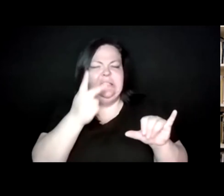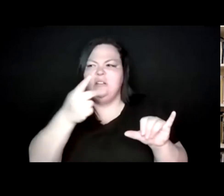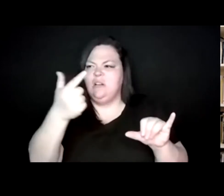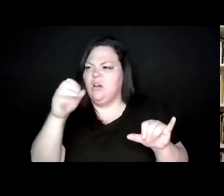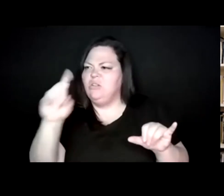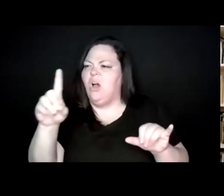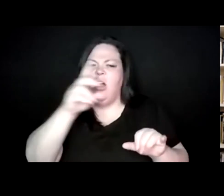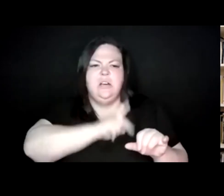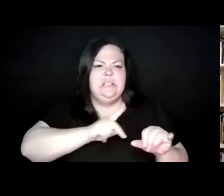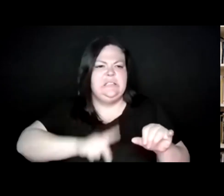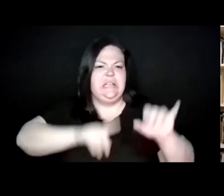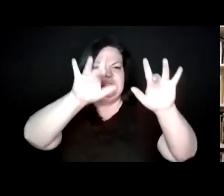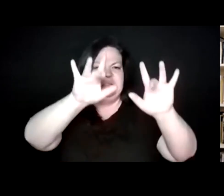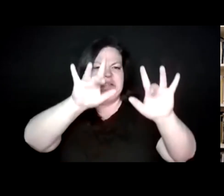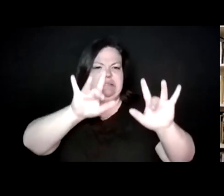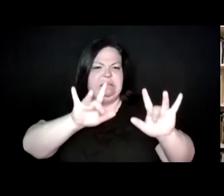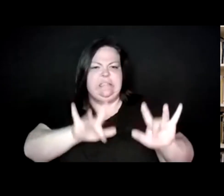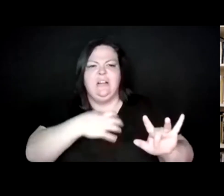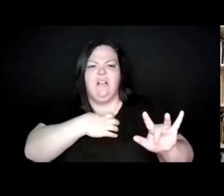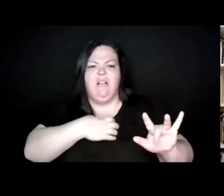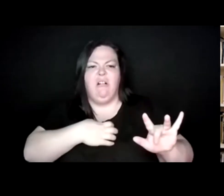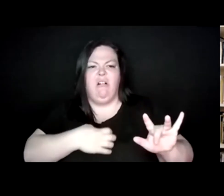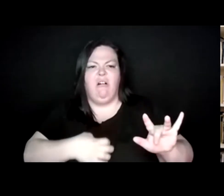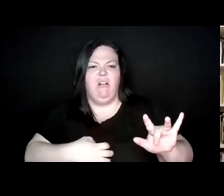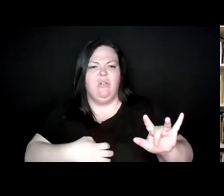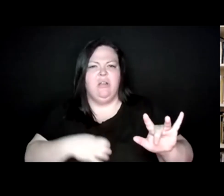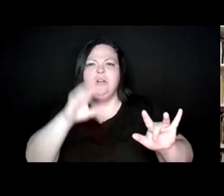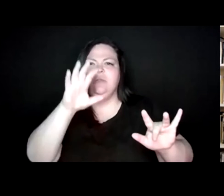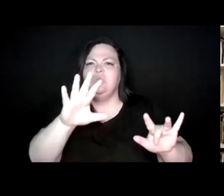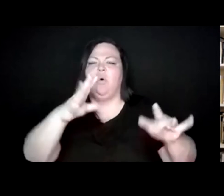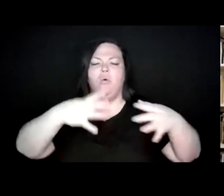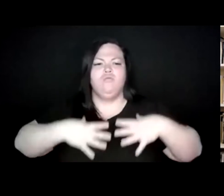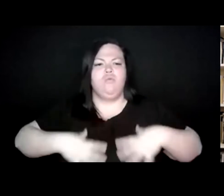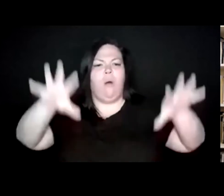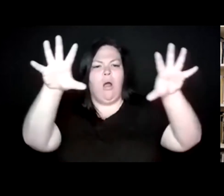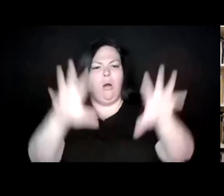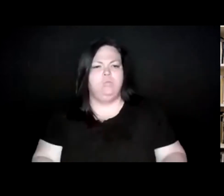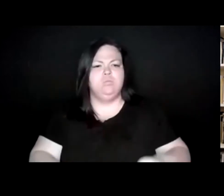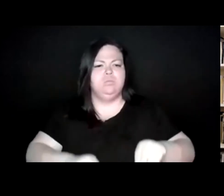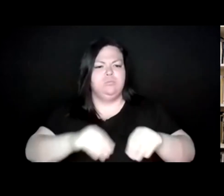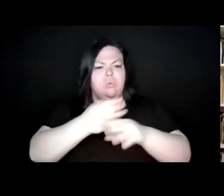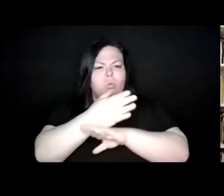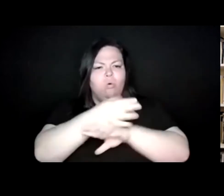naked and starving in a field.// Stripped of your Damask robe / and wooden limbs, / you’ve been skinned//